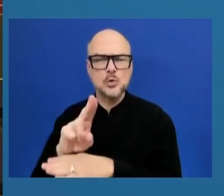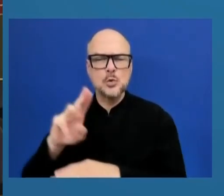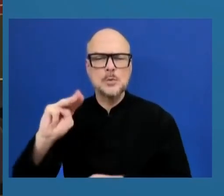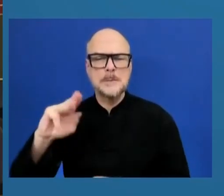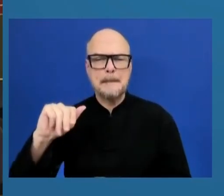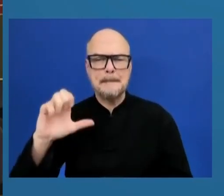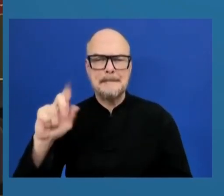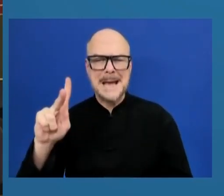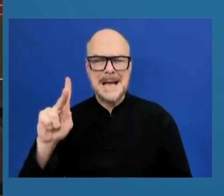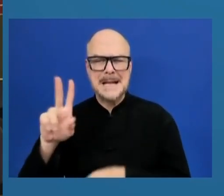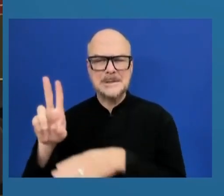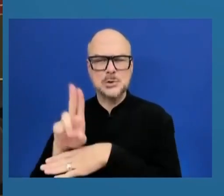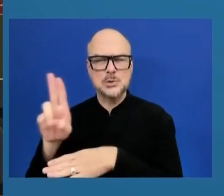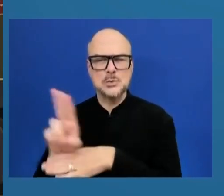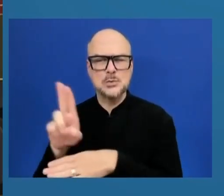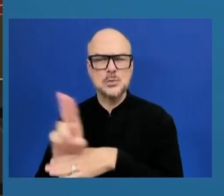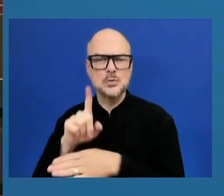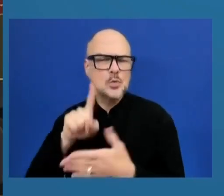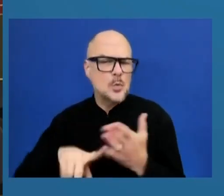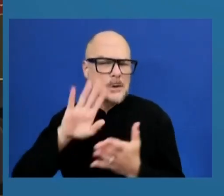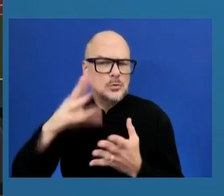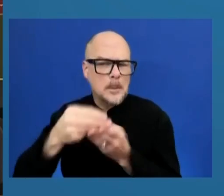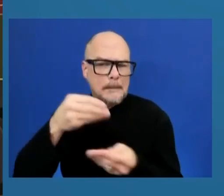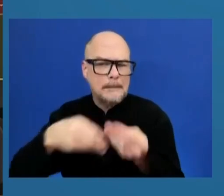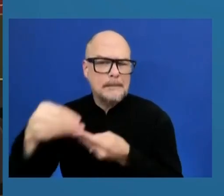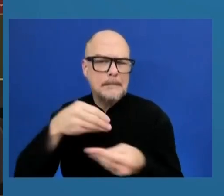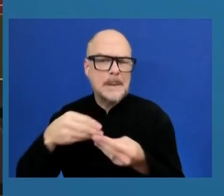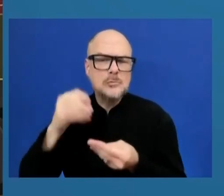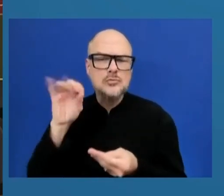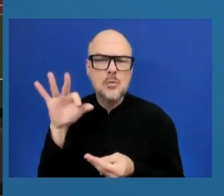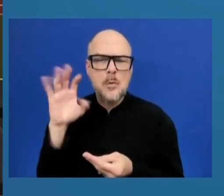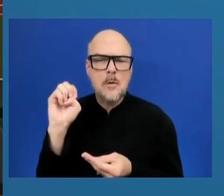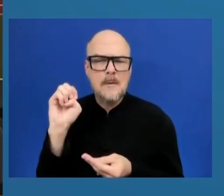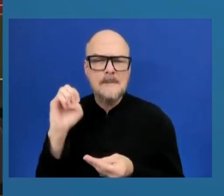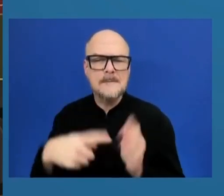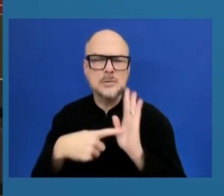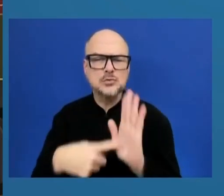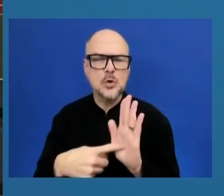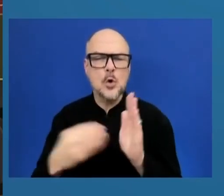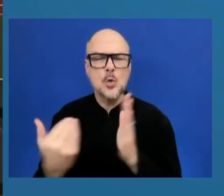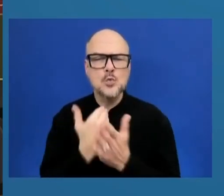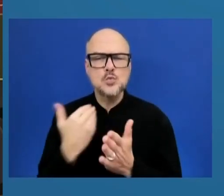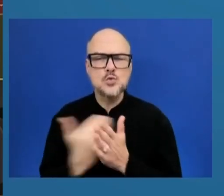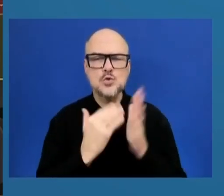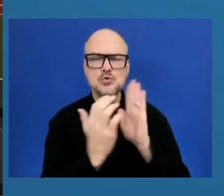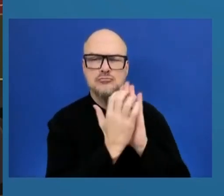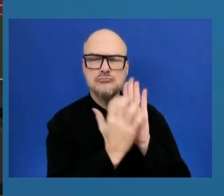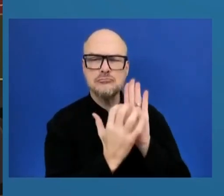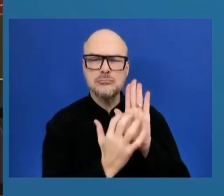do you know if your budget office has shown new language? Do you think you guys are close on that measure?